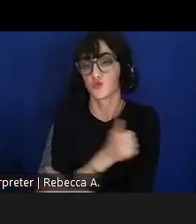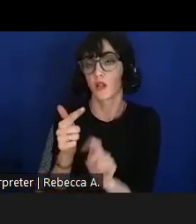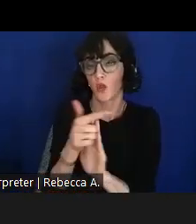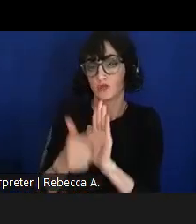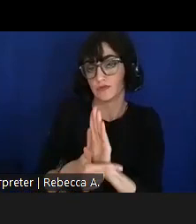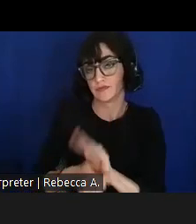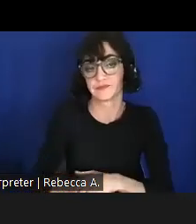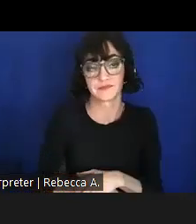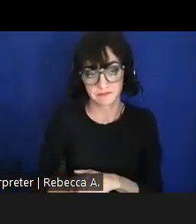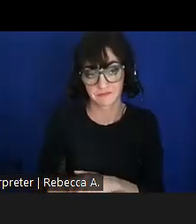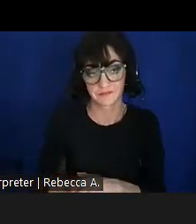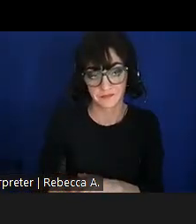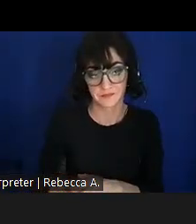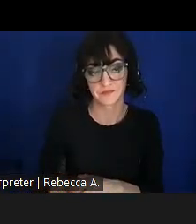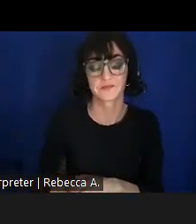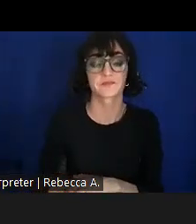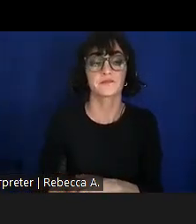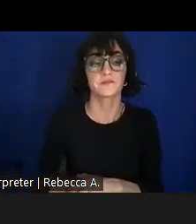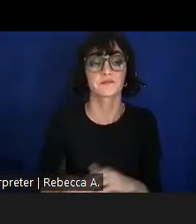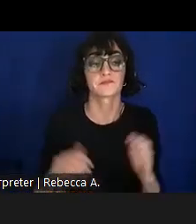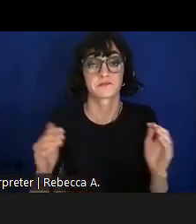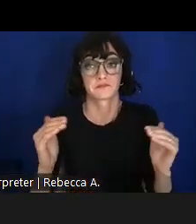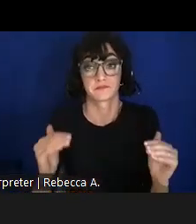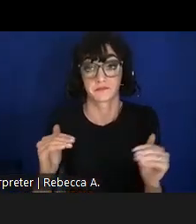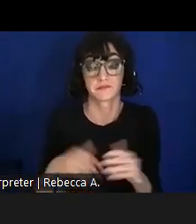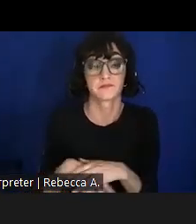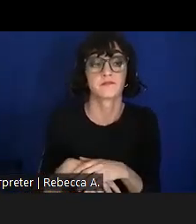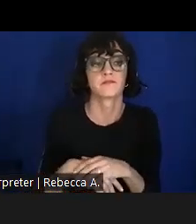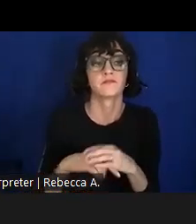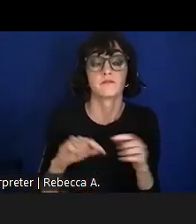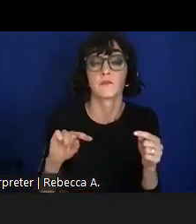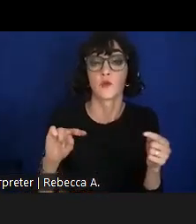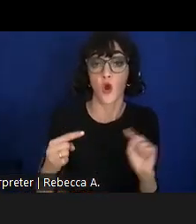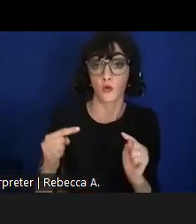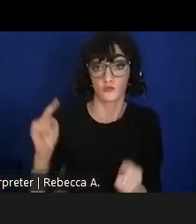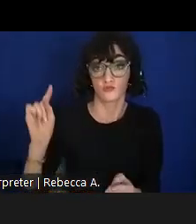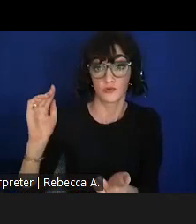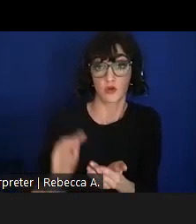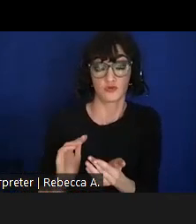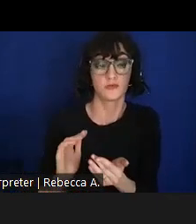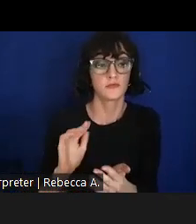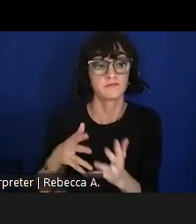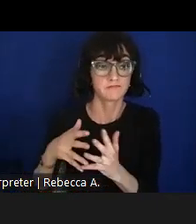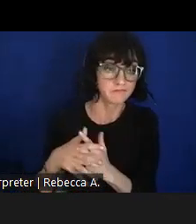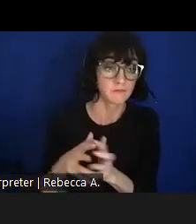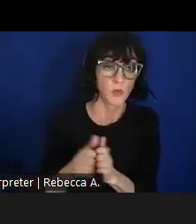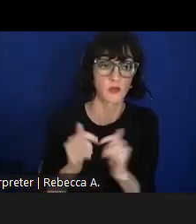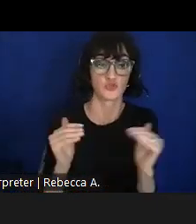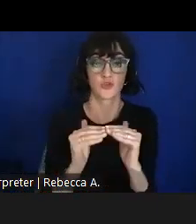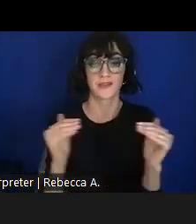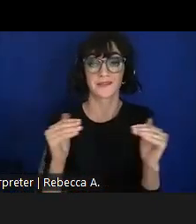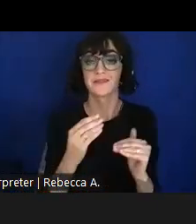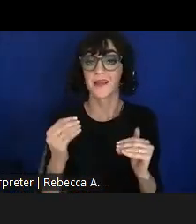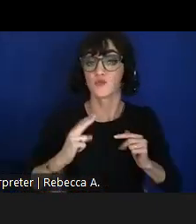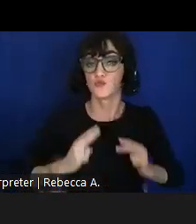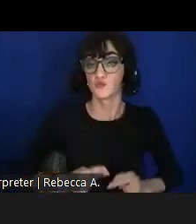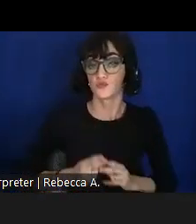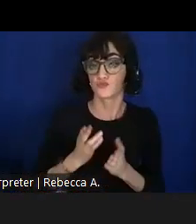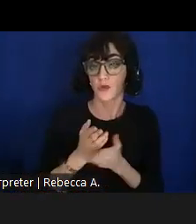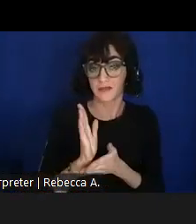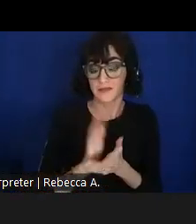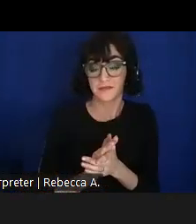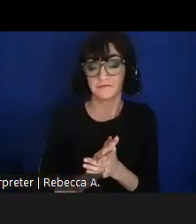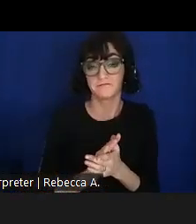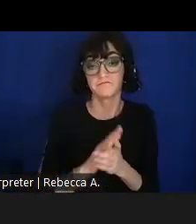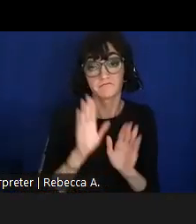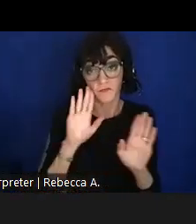ham reduction is grounded in justice and human rights it focuses on positive change and on